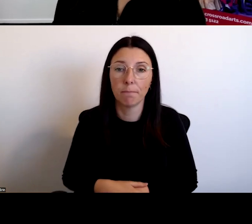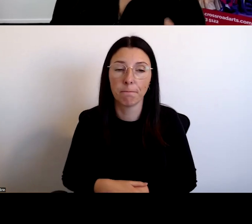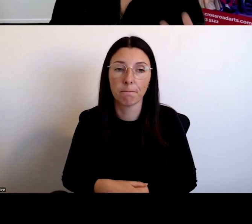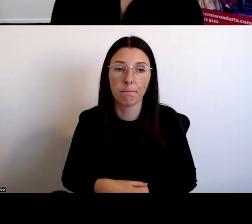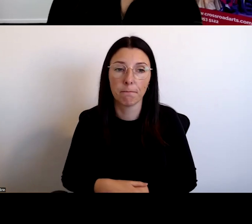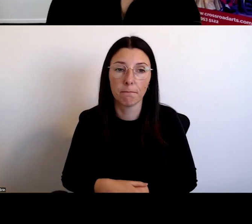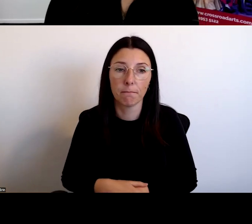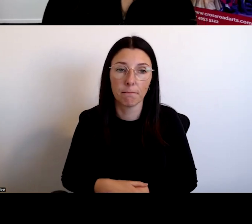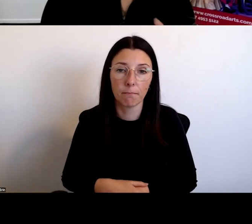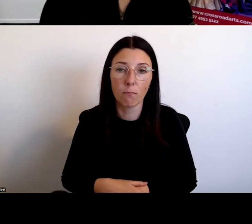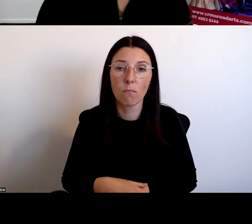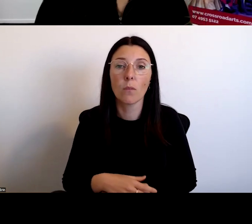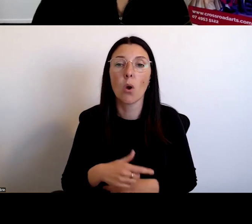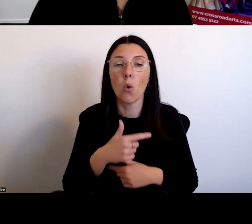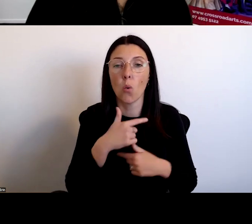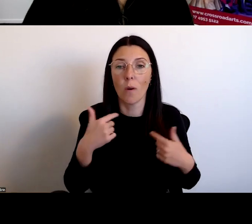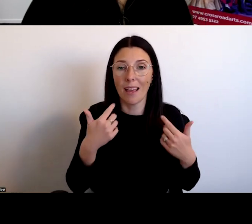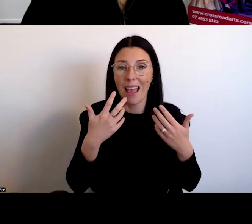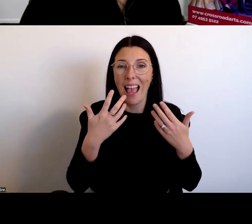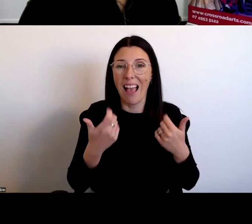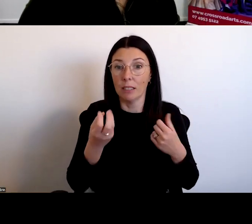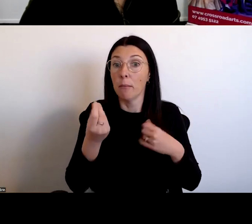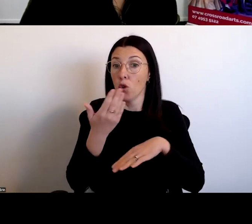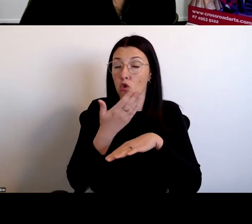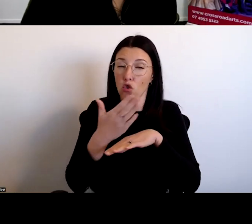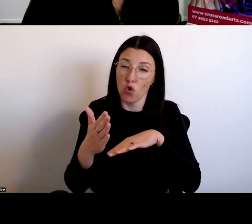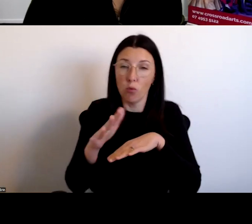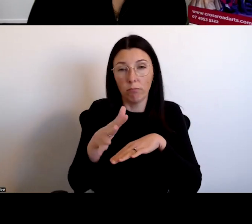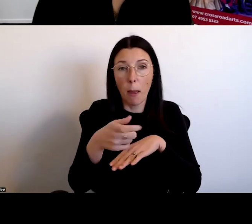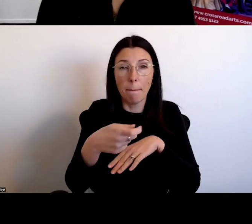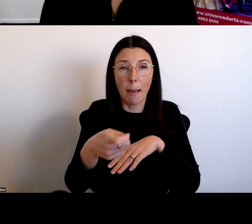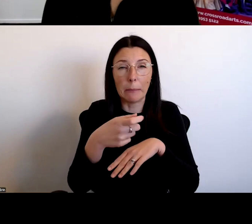or they had been on the board maybe just for a year, and it was really great actually for